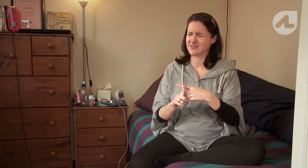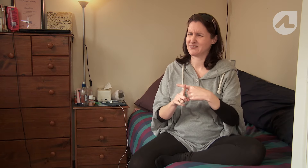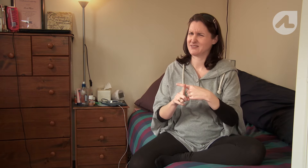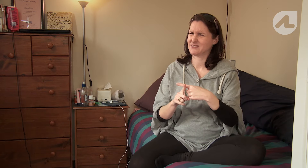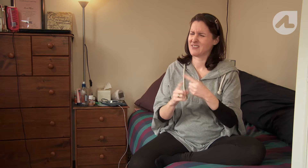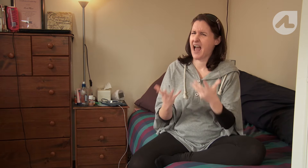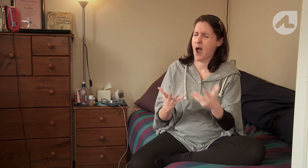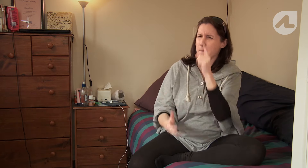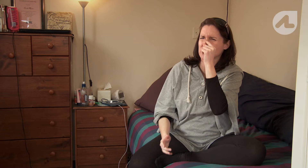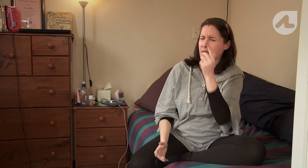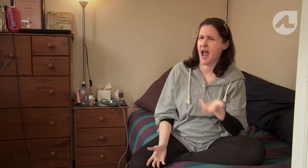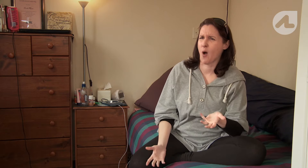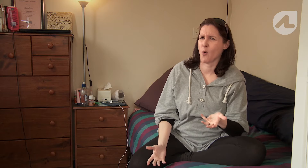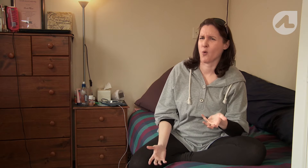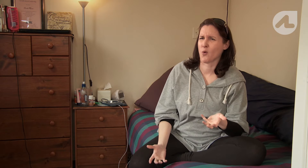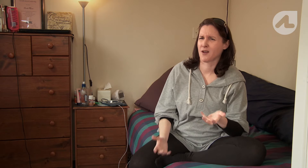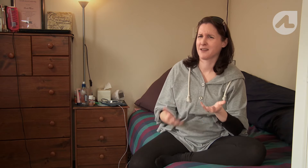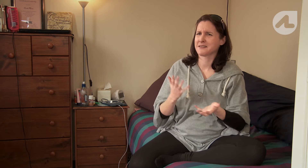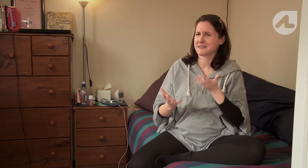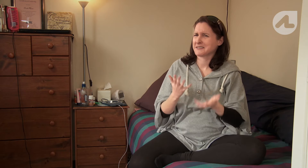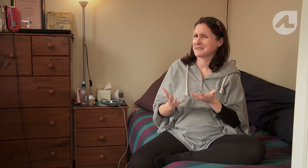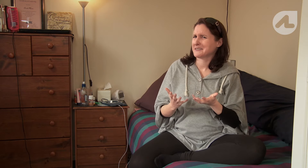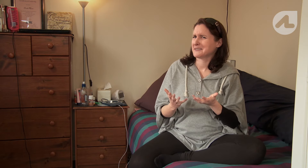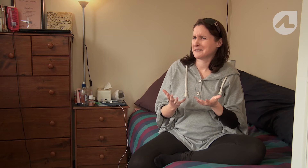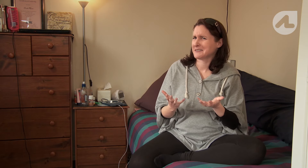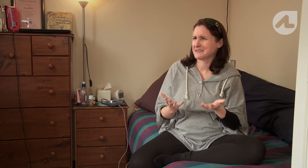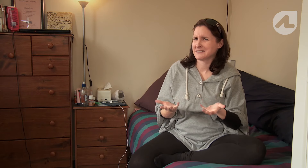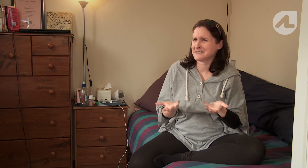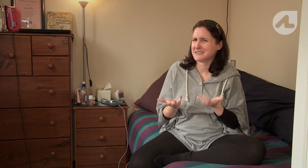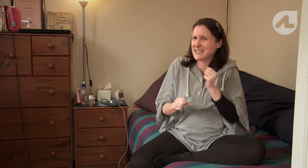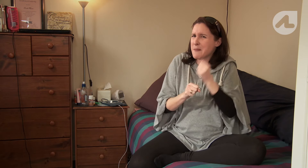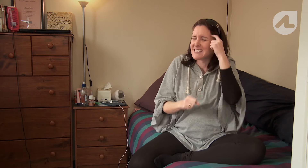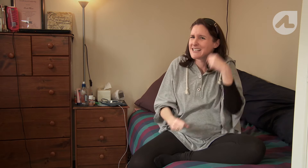and this one positive. But how is this happening? It just didn't make sense to me.